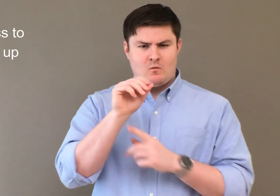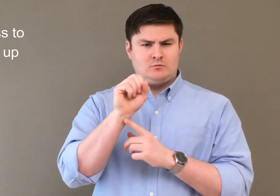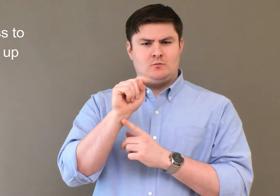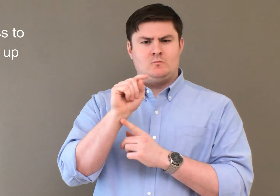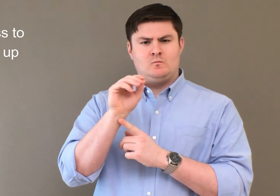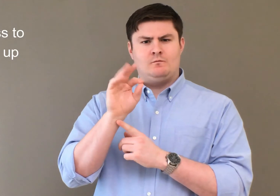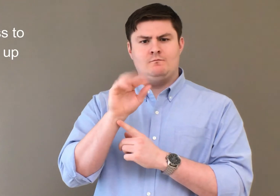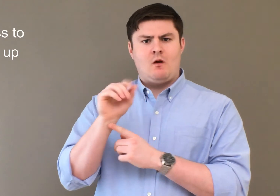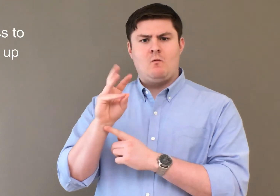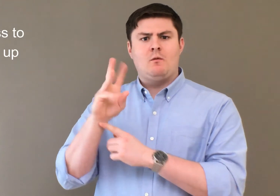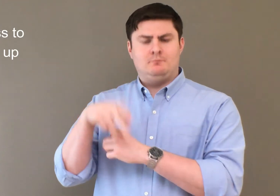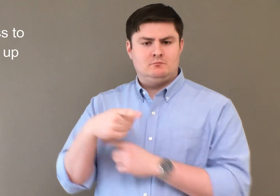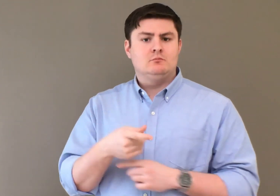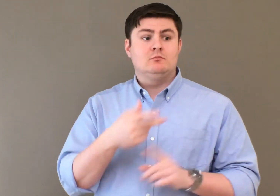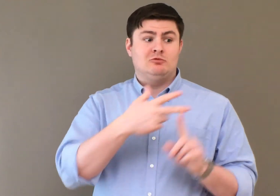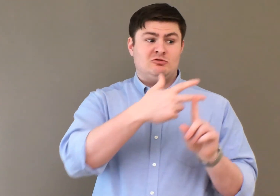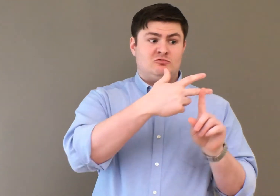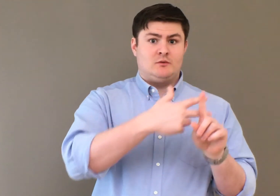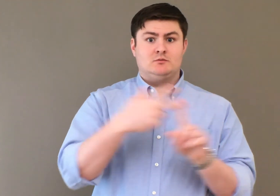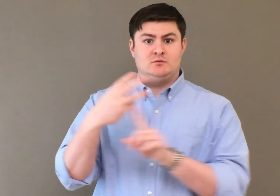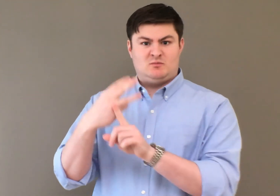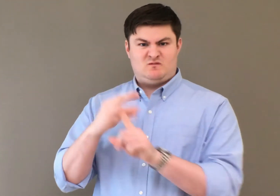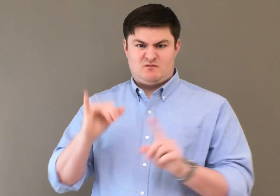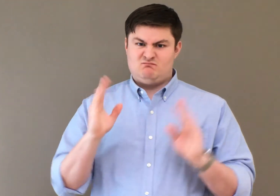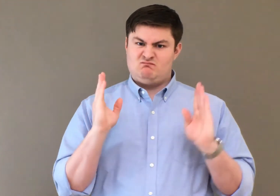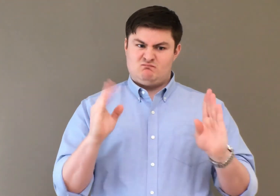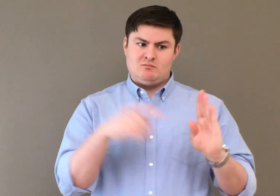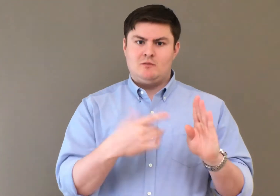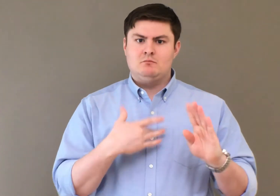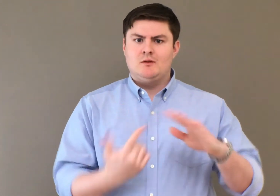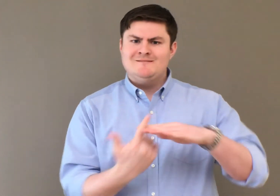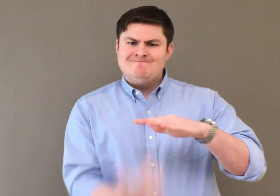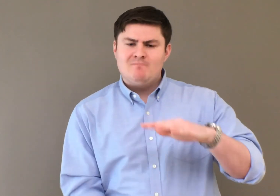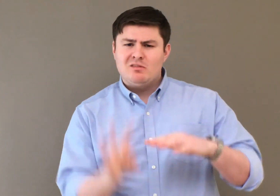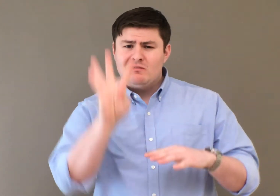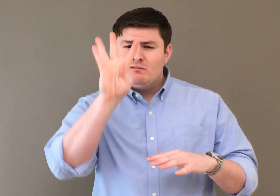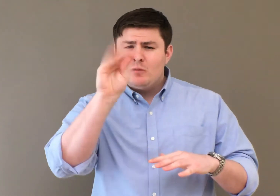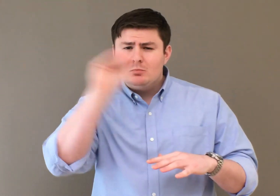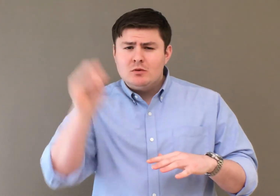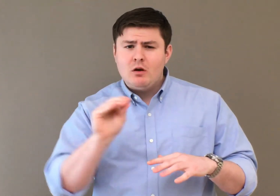40% of children don’t return for their 3 or 6 month appointments, which means they